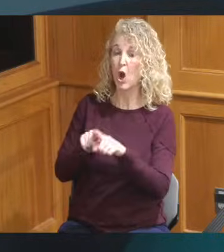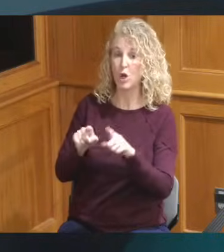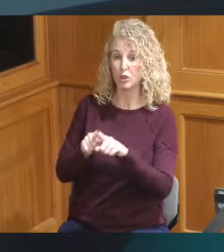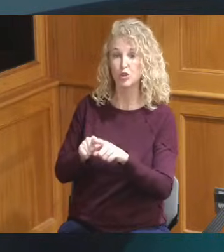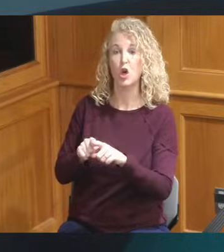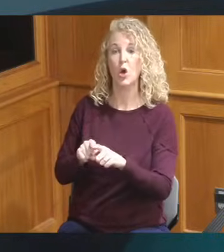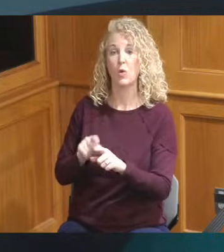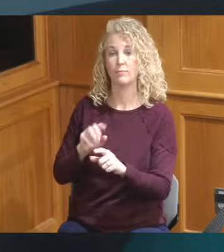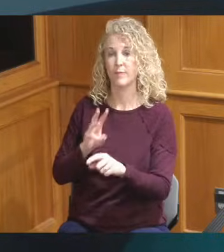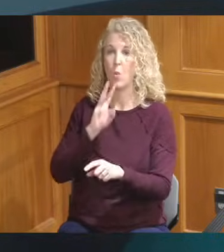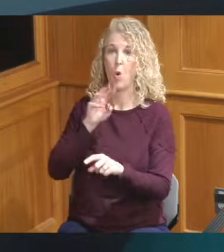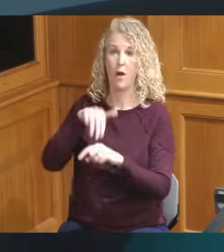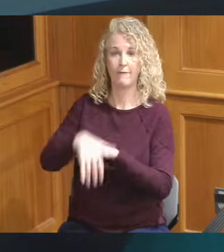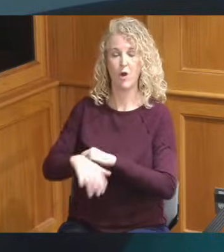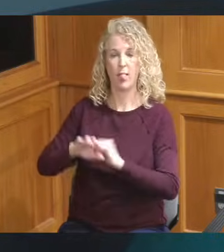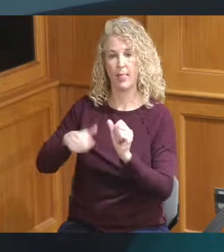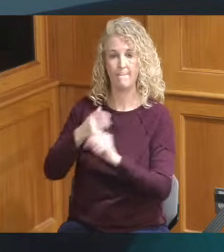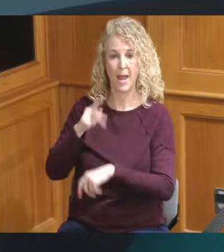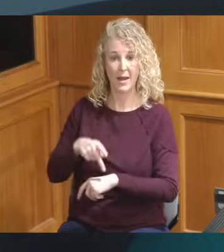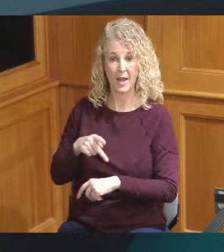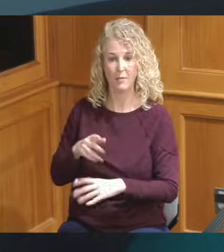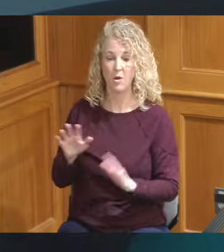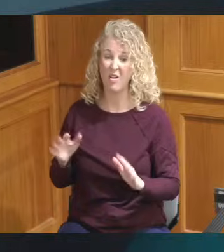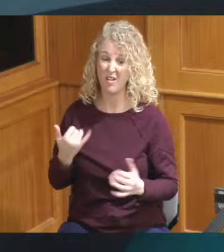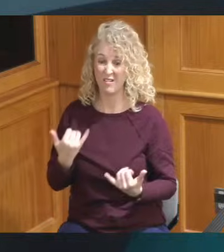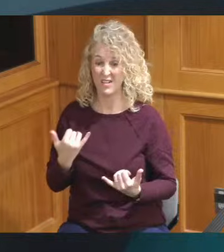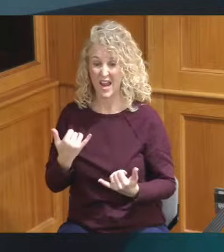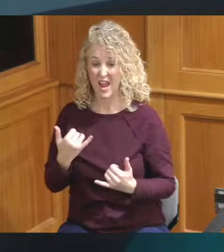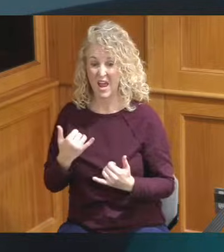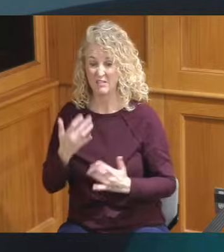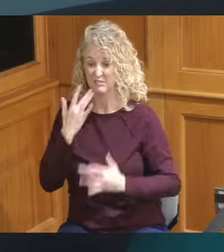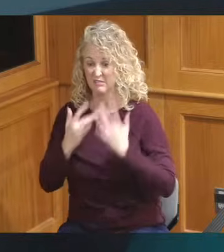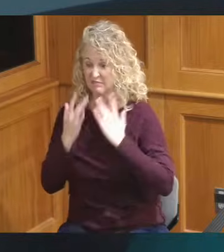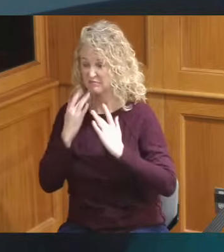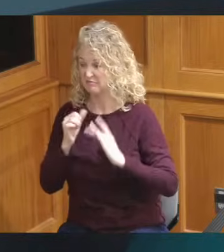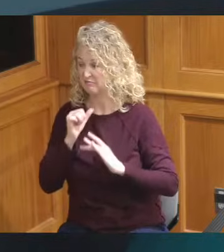they say we didn't bring in as much as we thought we were going to bring in. And that's what I have